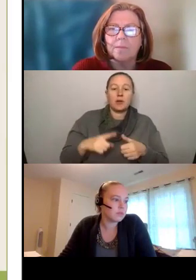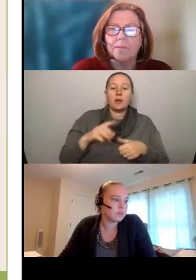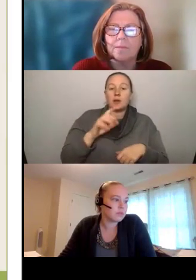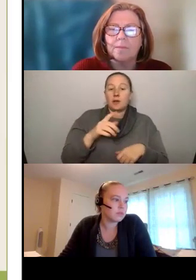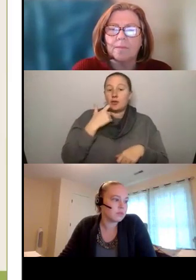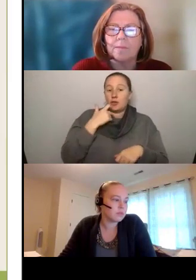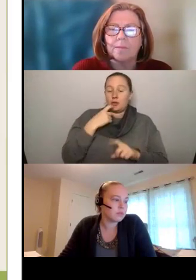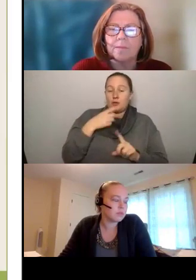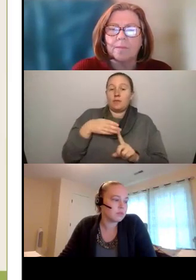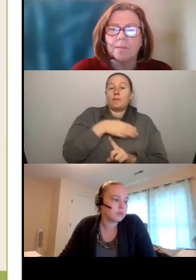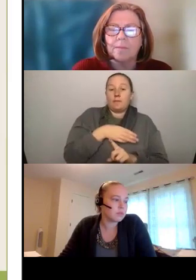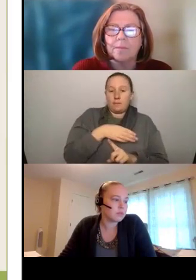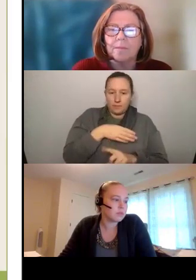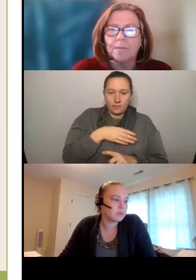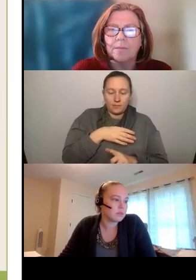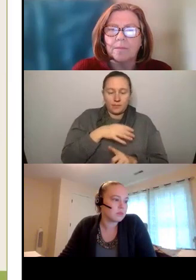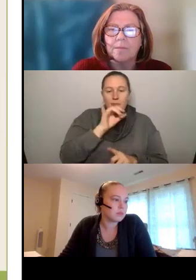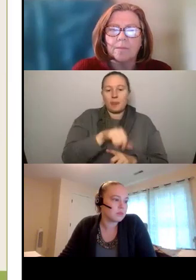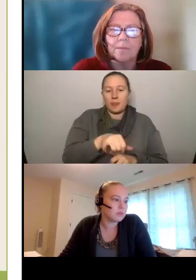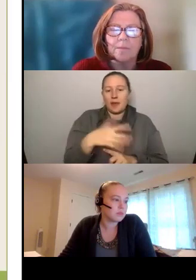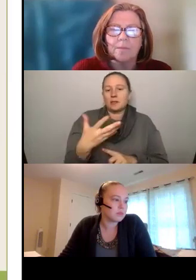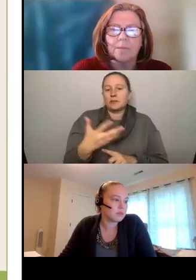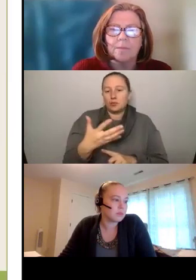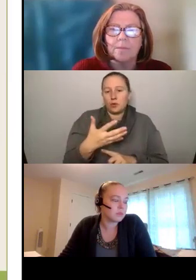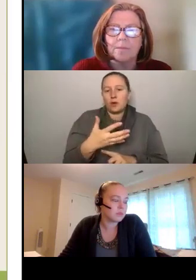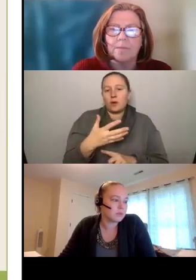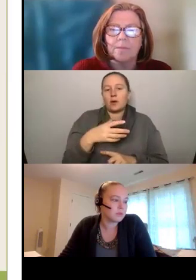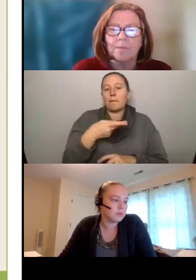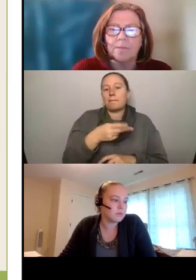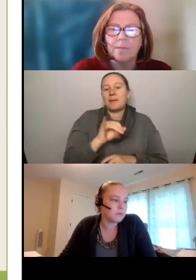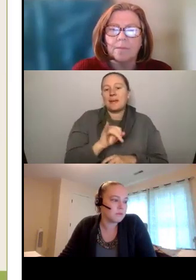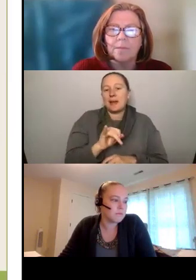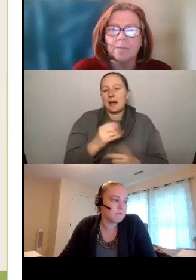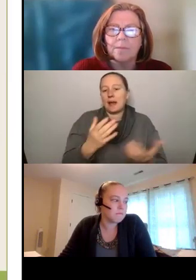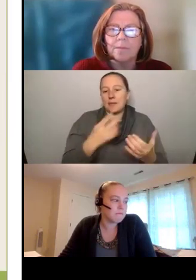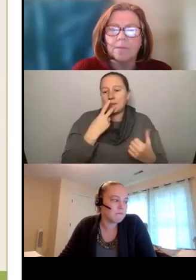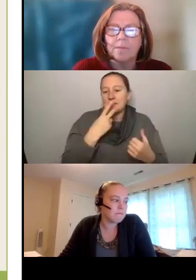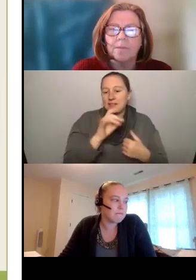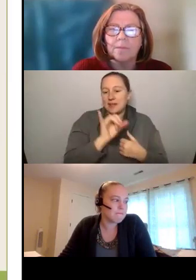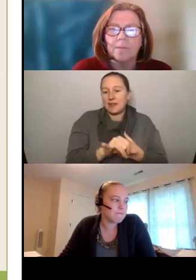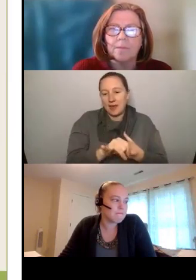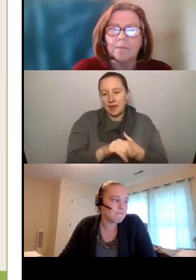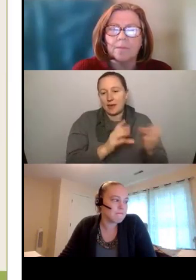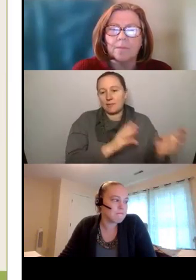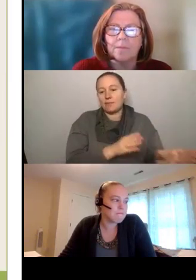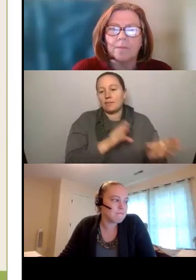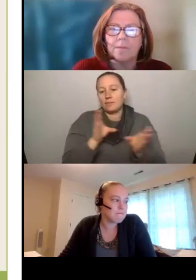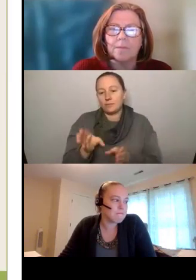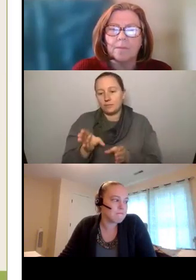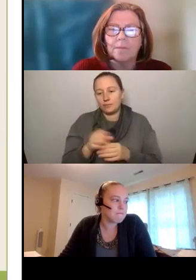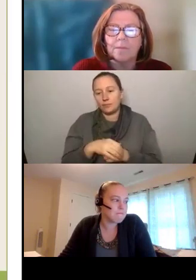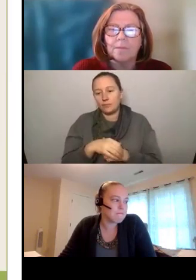was what the principal investigator might see, and on the signing official side,